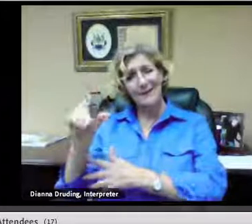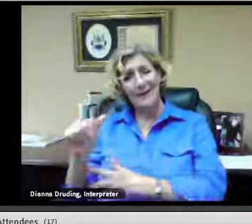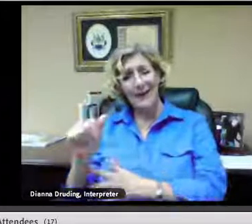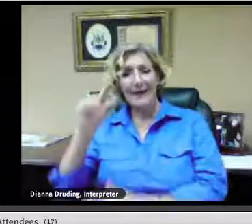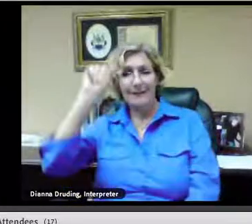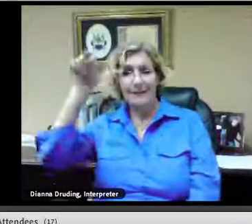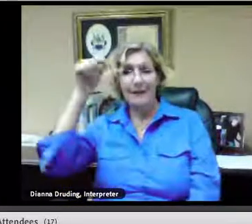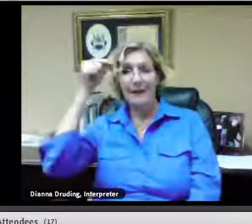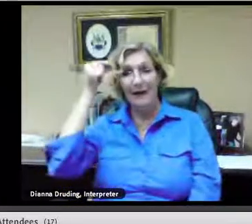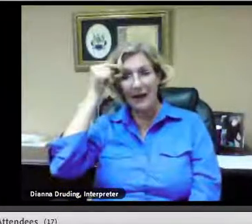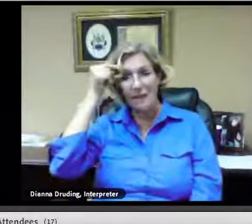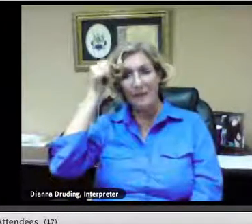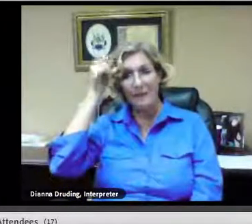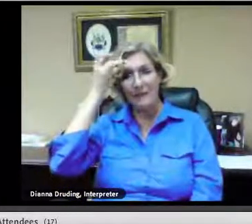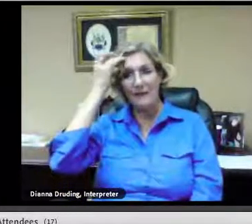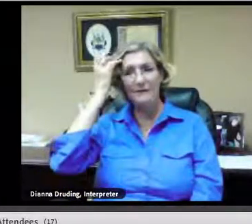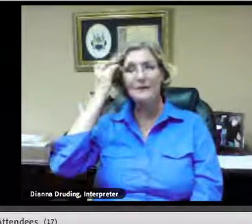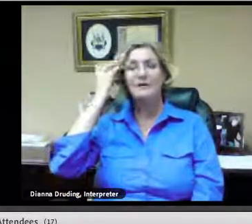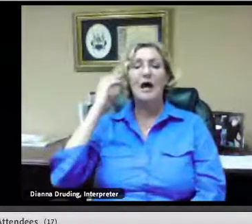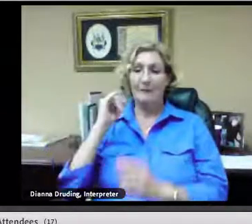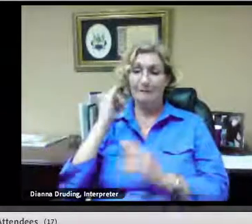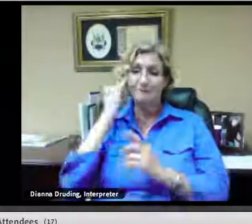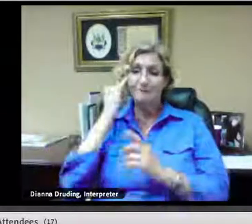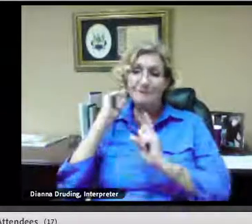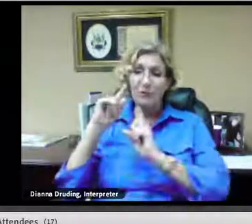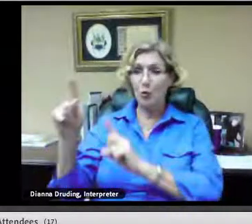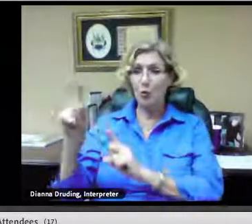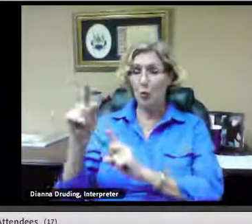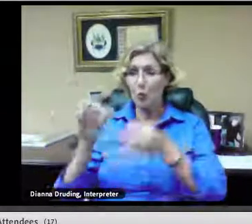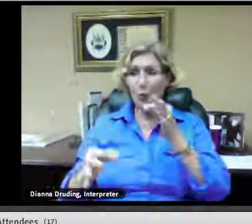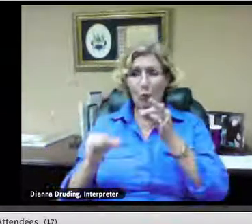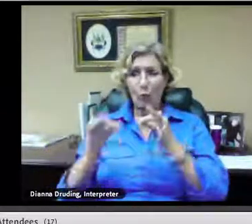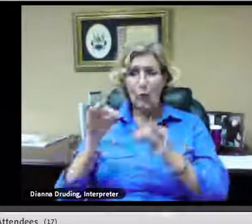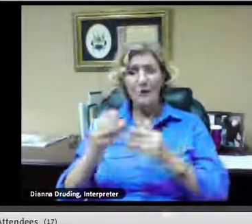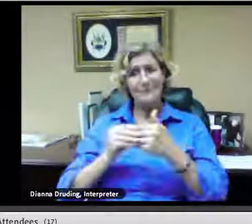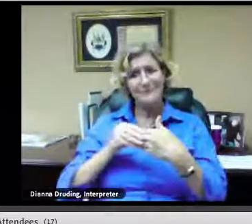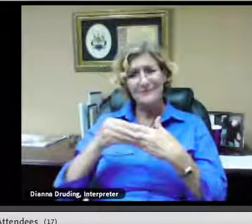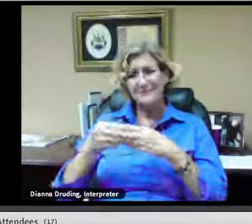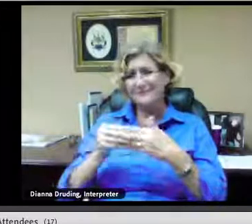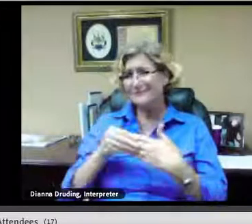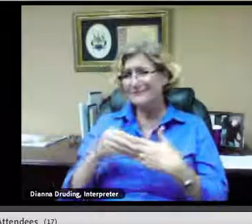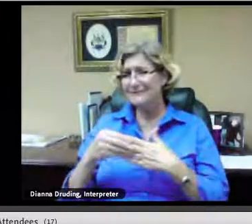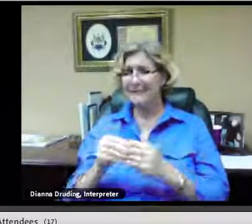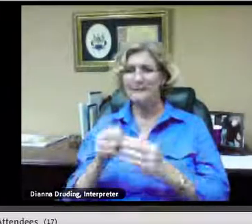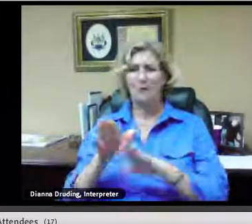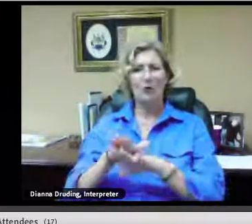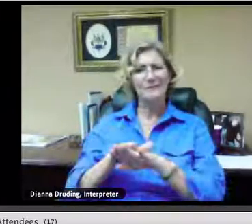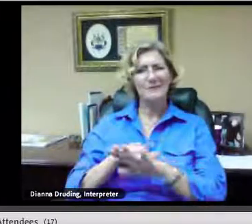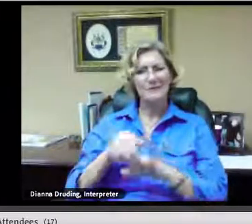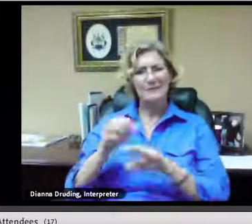and it's a very slow-evolving system that, you know, it's not -- You know, I don't think it's anything to necessarily worry about,